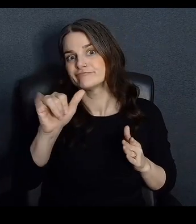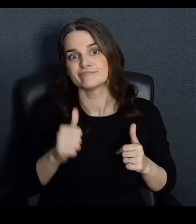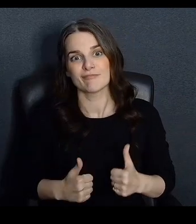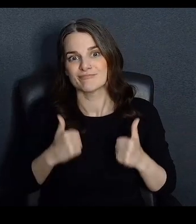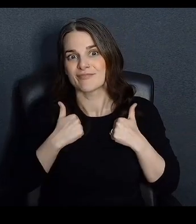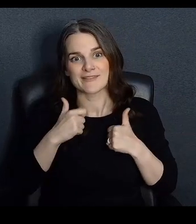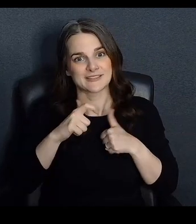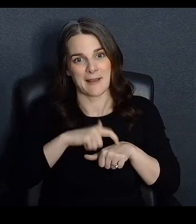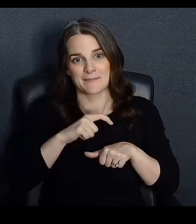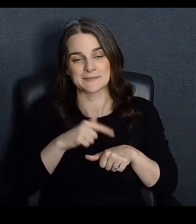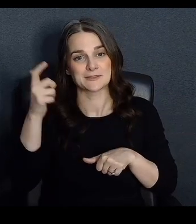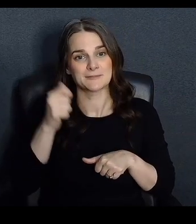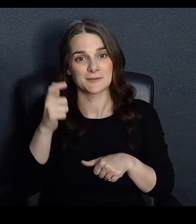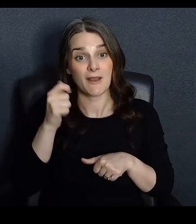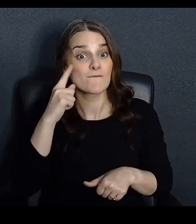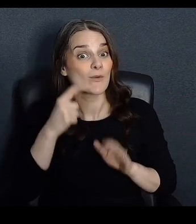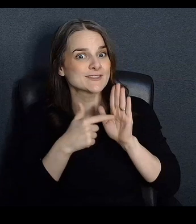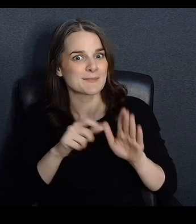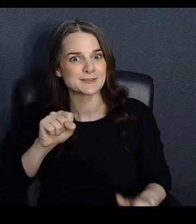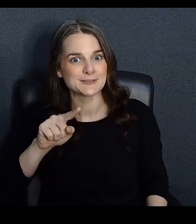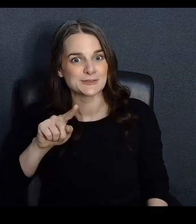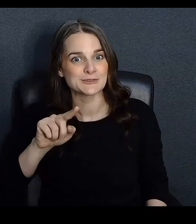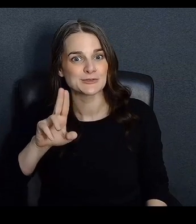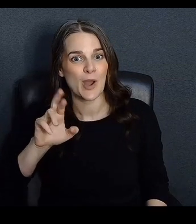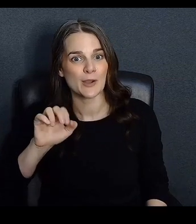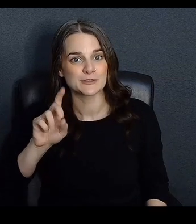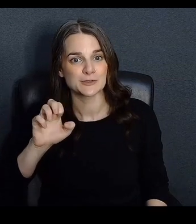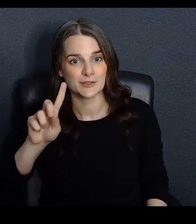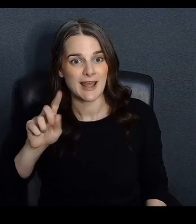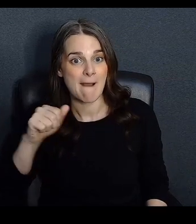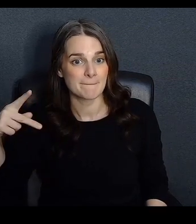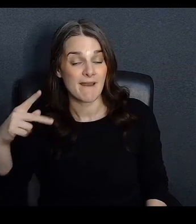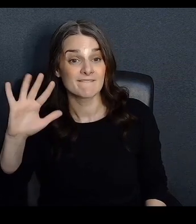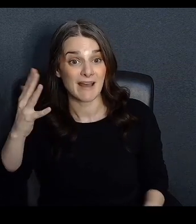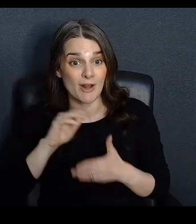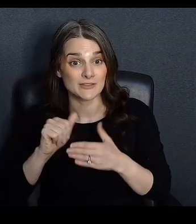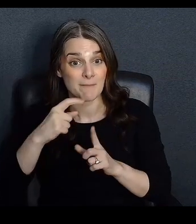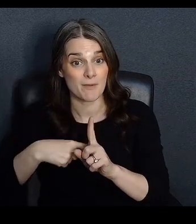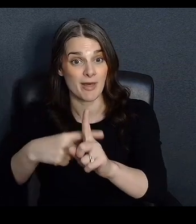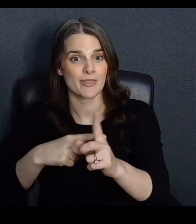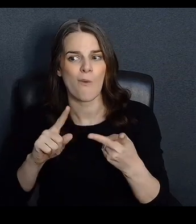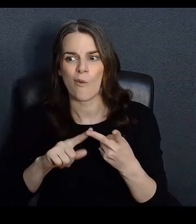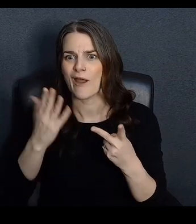For example, the structured app is $5.00 per month, or you can pay just $15 for the whole year.